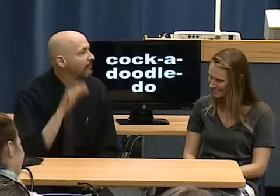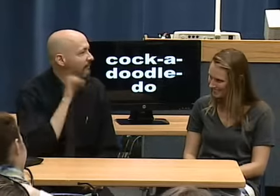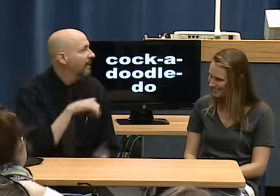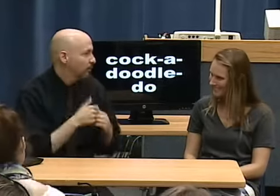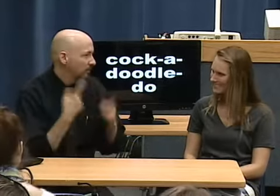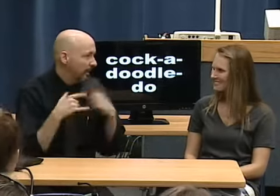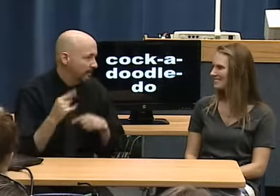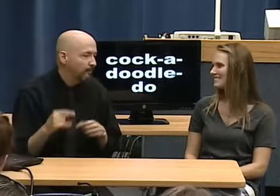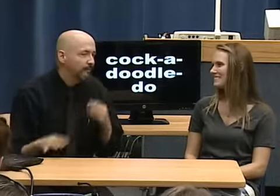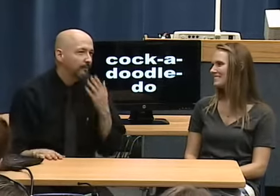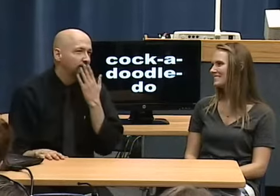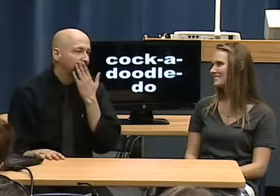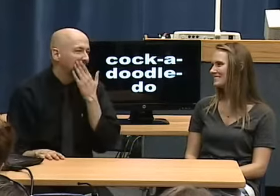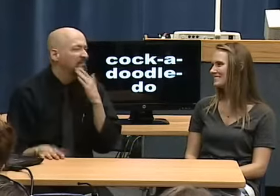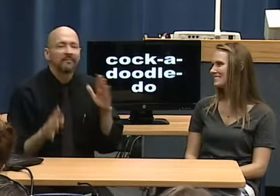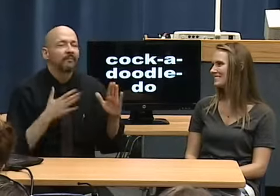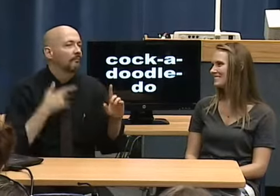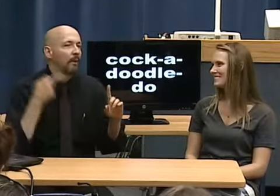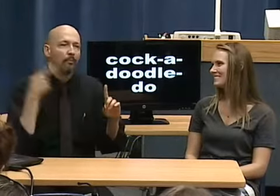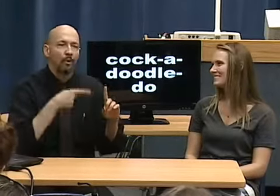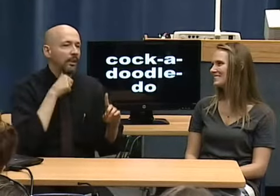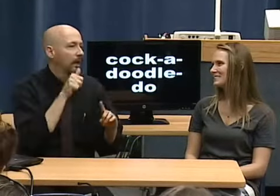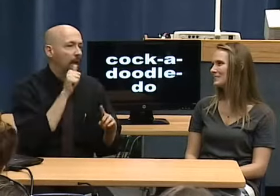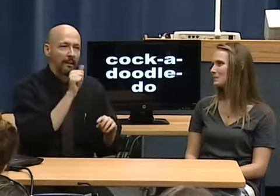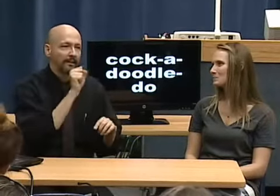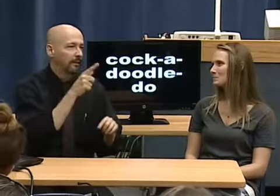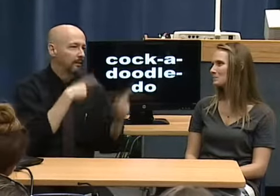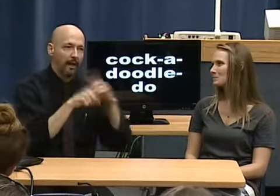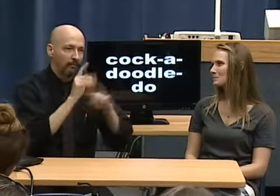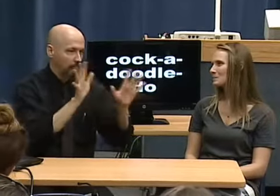That's how you'd sign that. My point is that it is not an ASL sign.